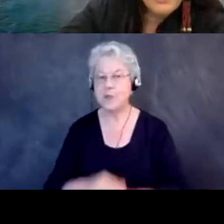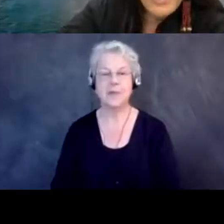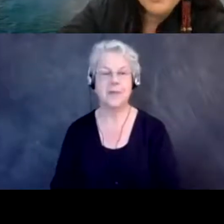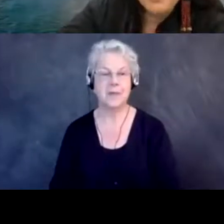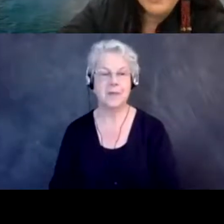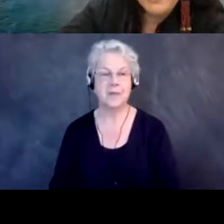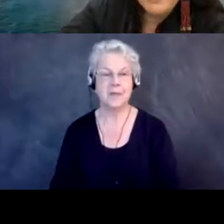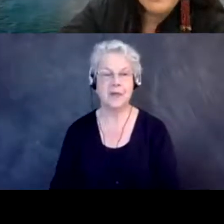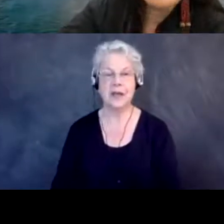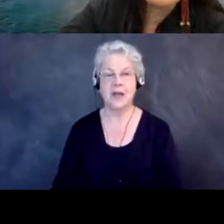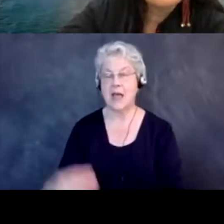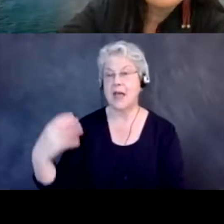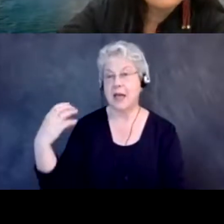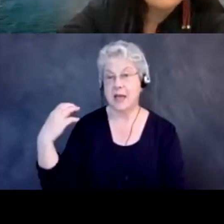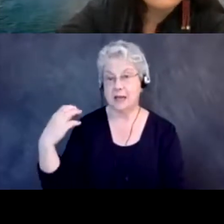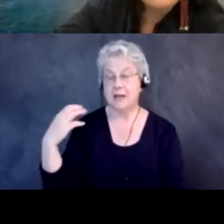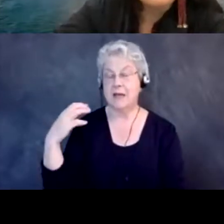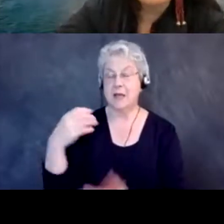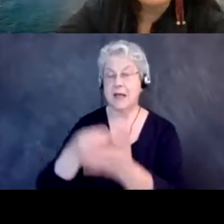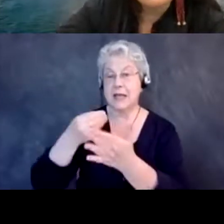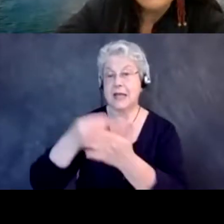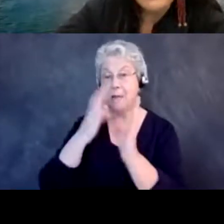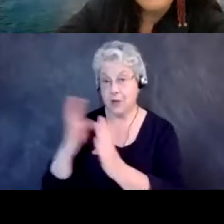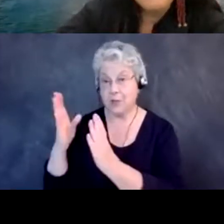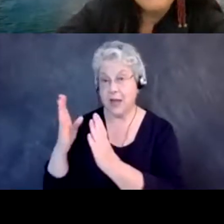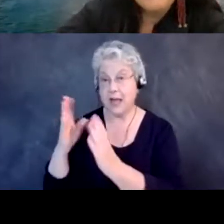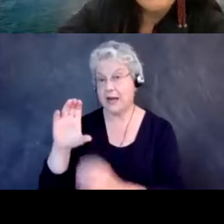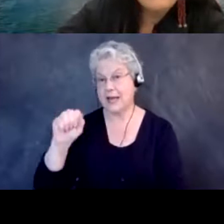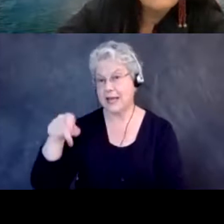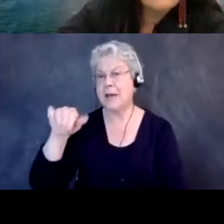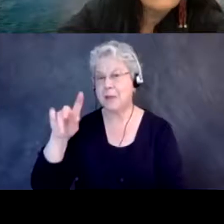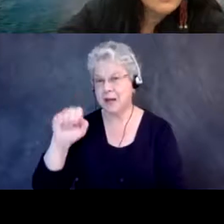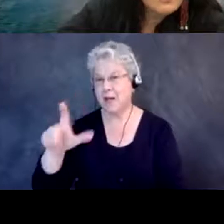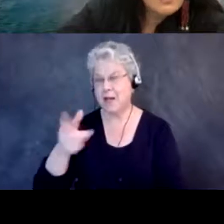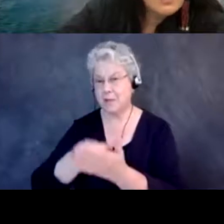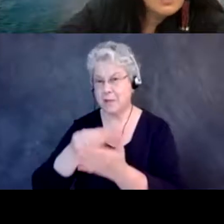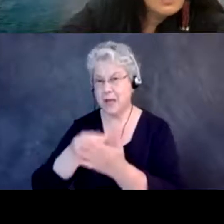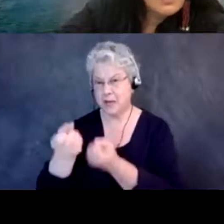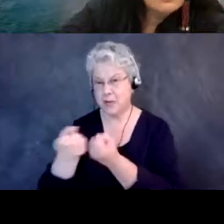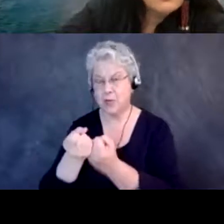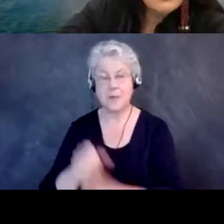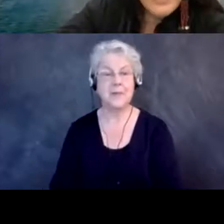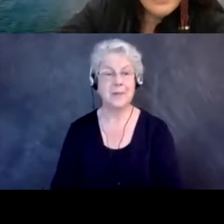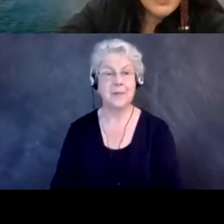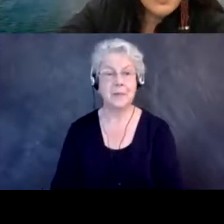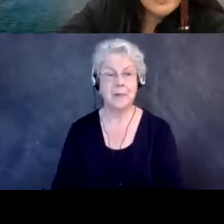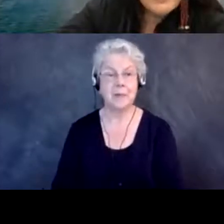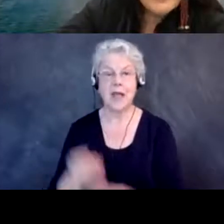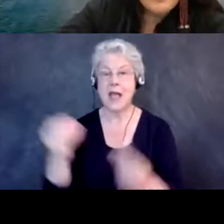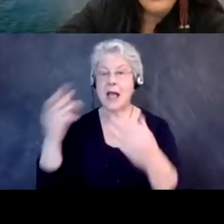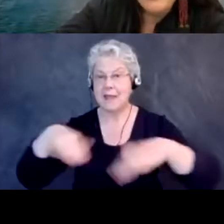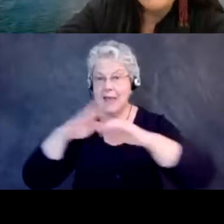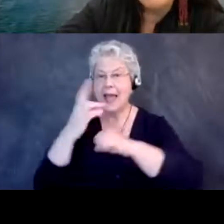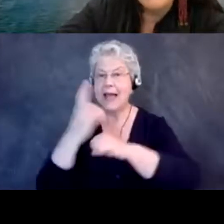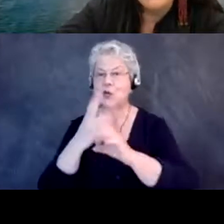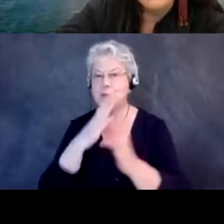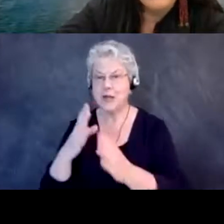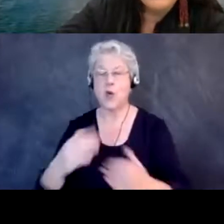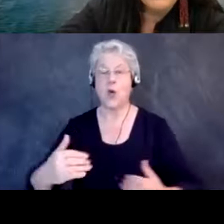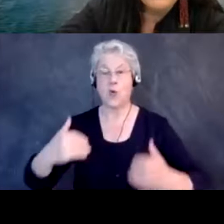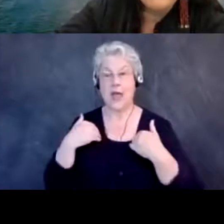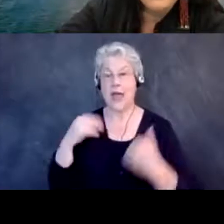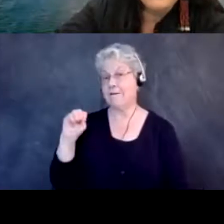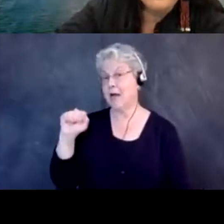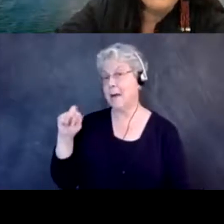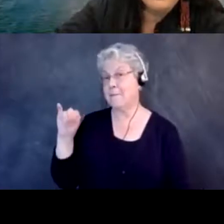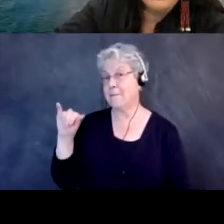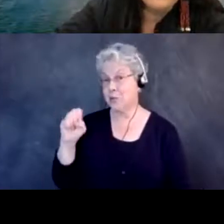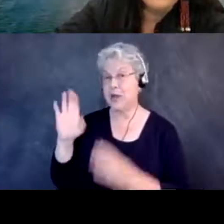Capital plans, next one. Land use plans. We have a marine plan also which is amazing. It talks about